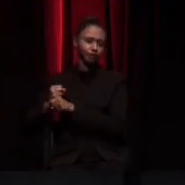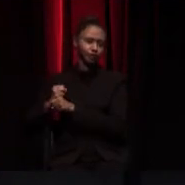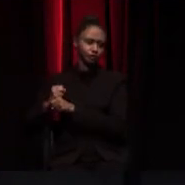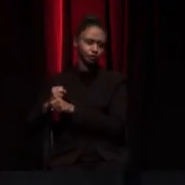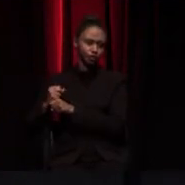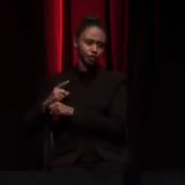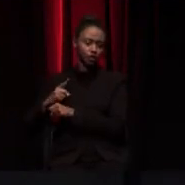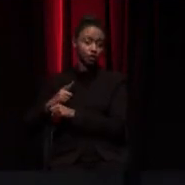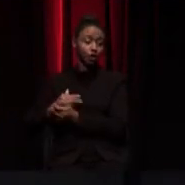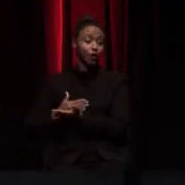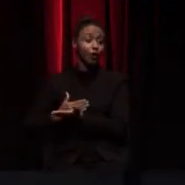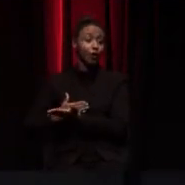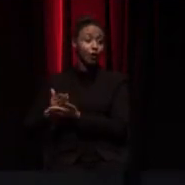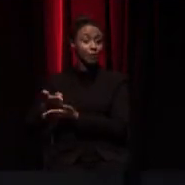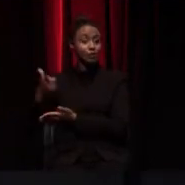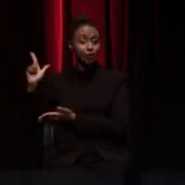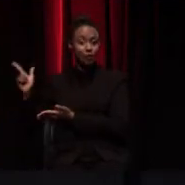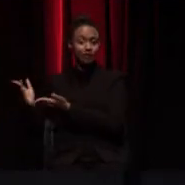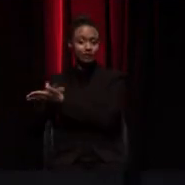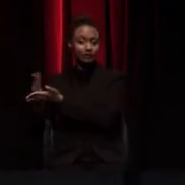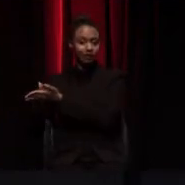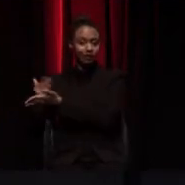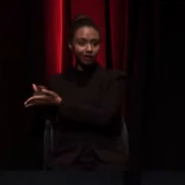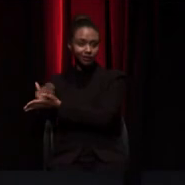It started out as a Fanzine in Canada,